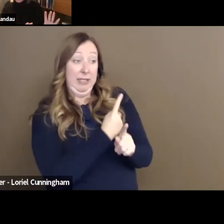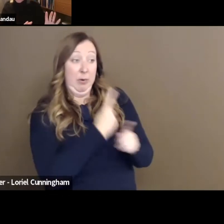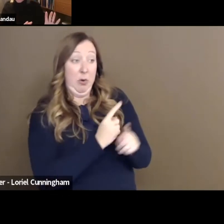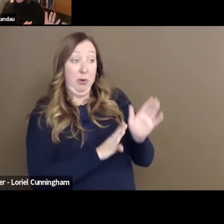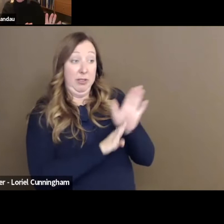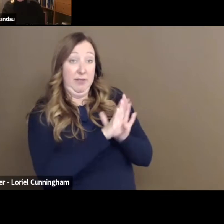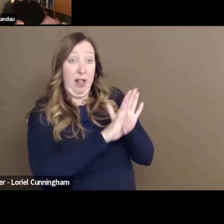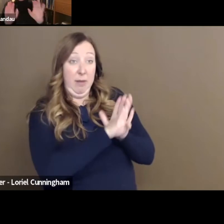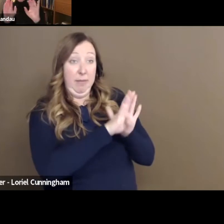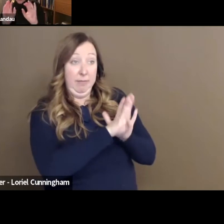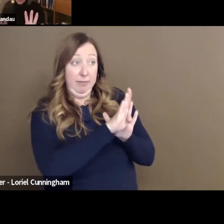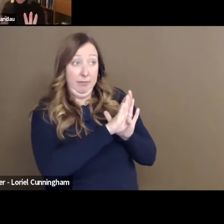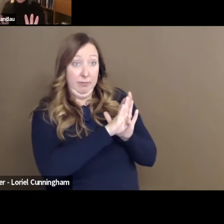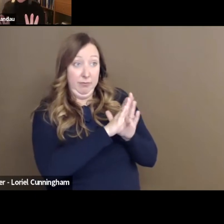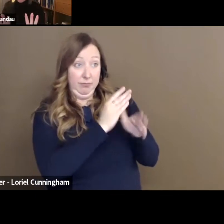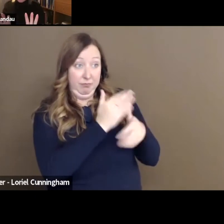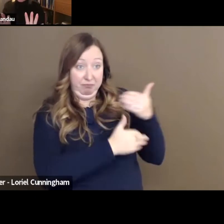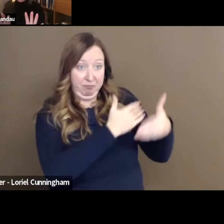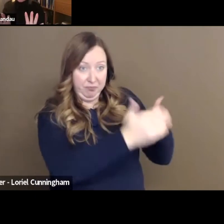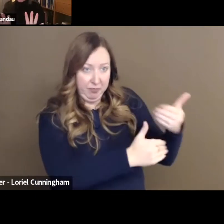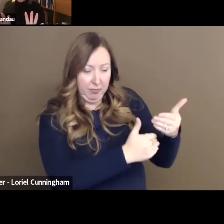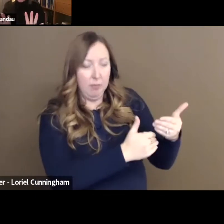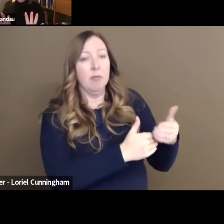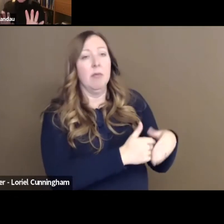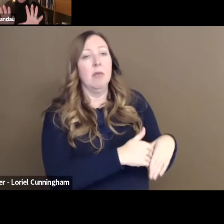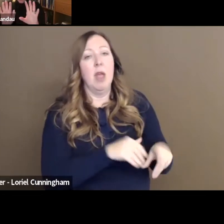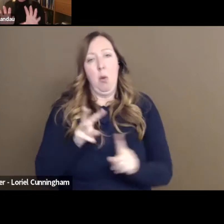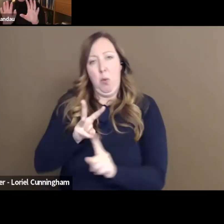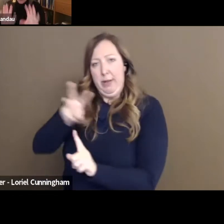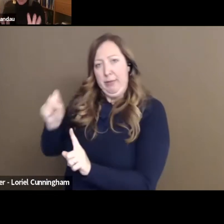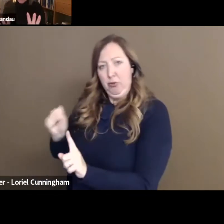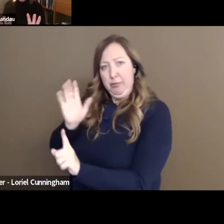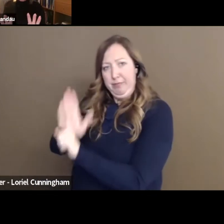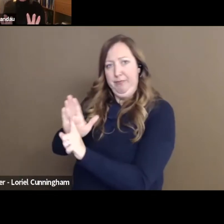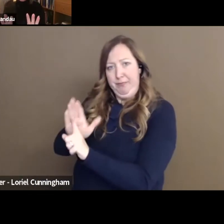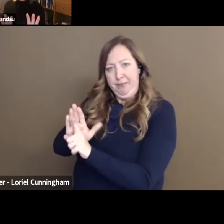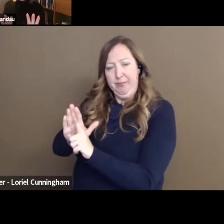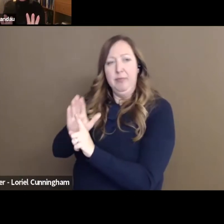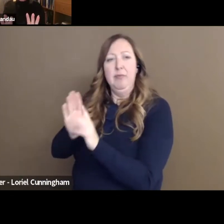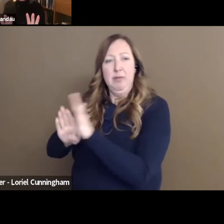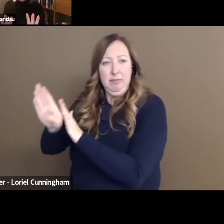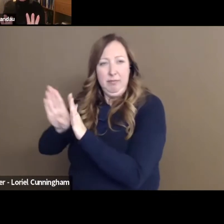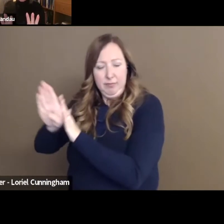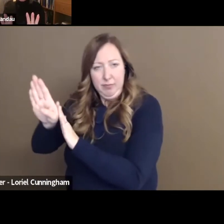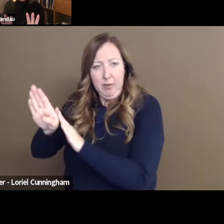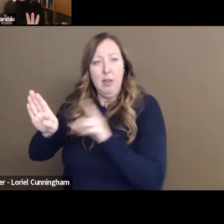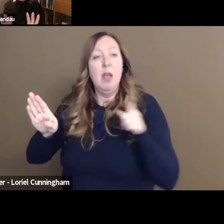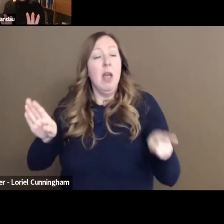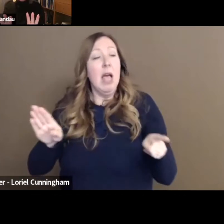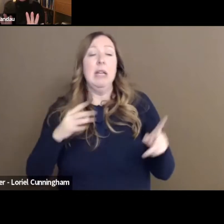syndrome but typical developmental trajectories and those typical